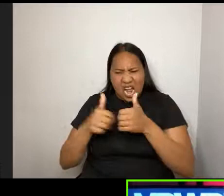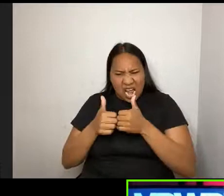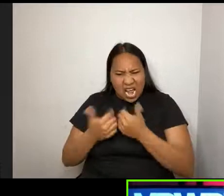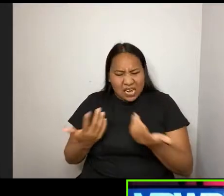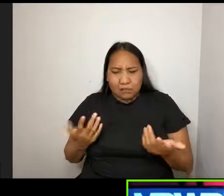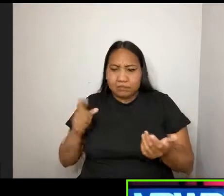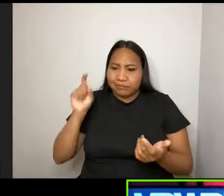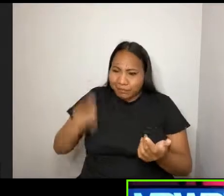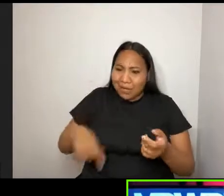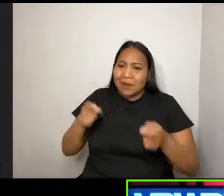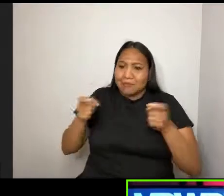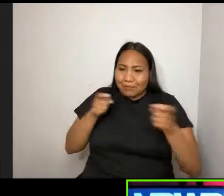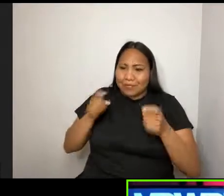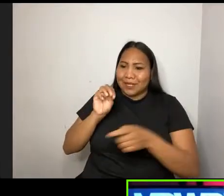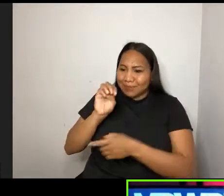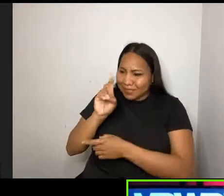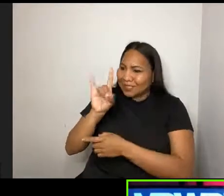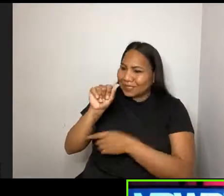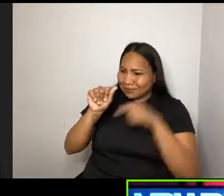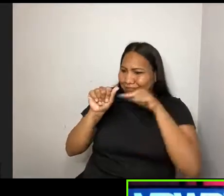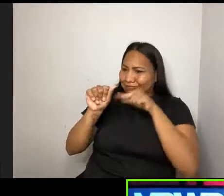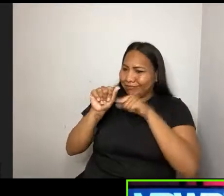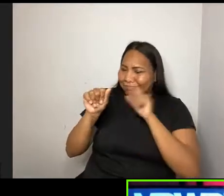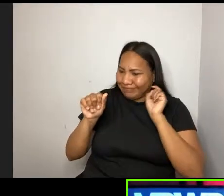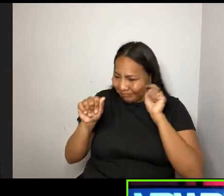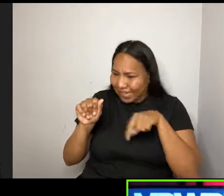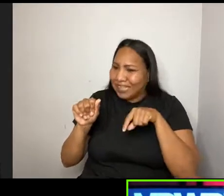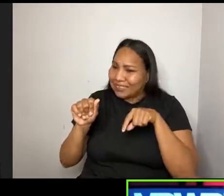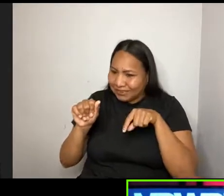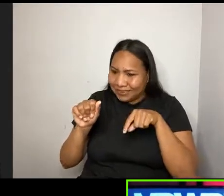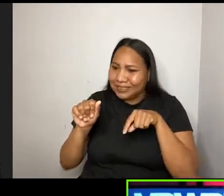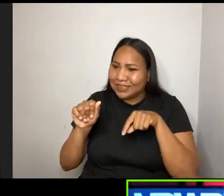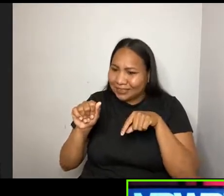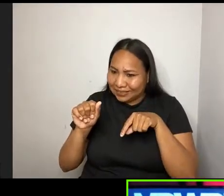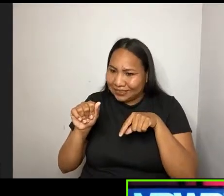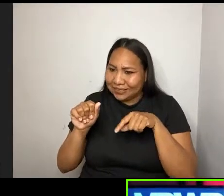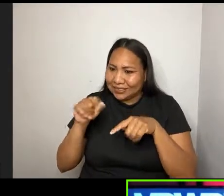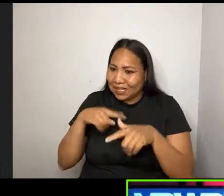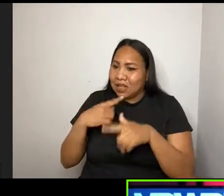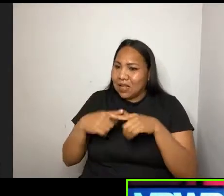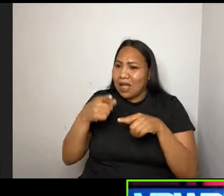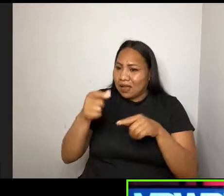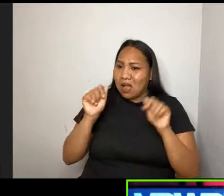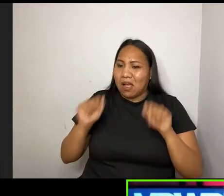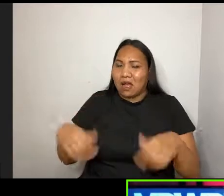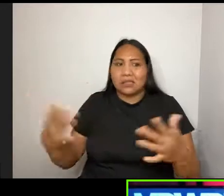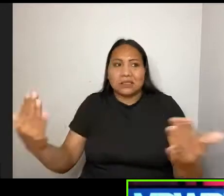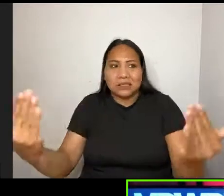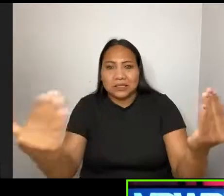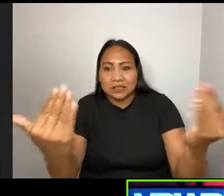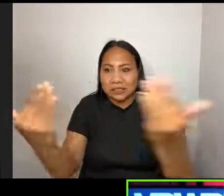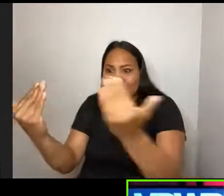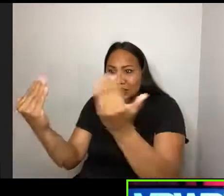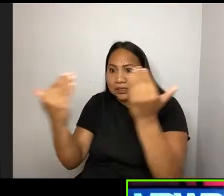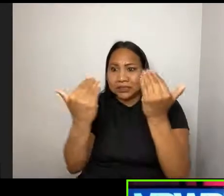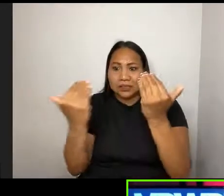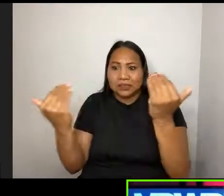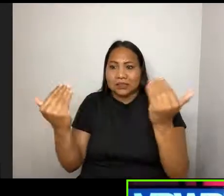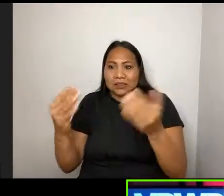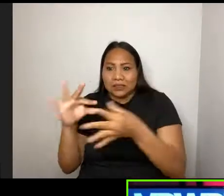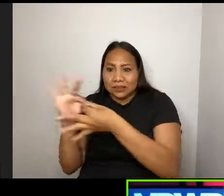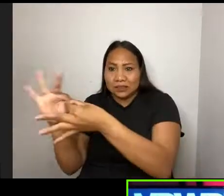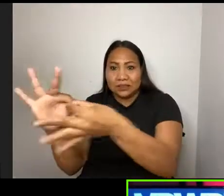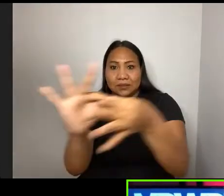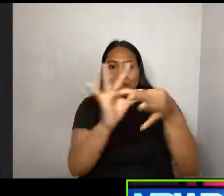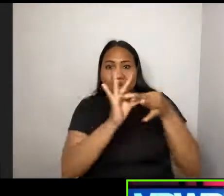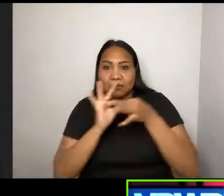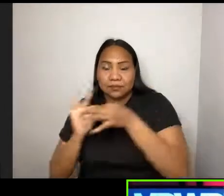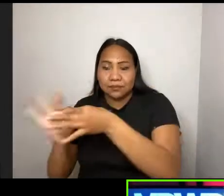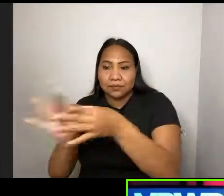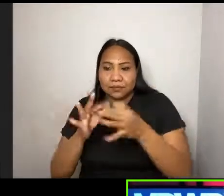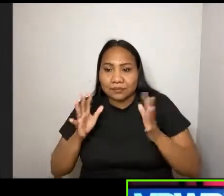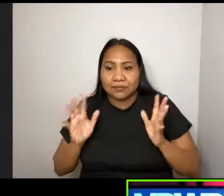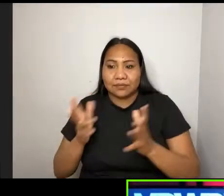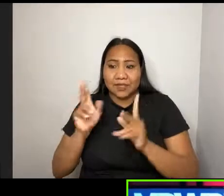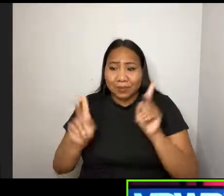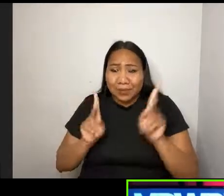set your agenda and rally people together. That is what -- that is what my idea was for MPWRDX.